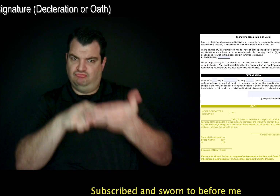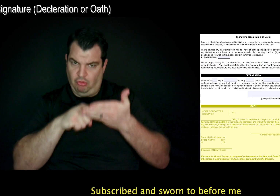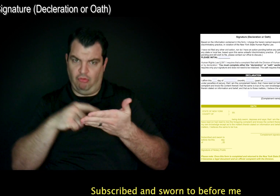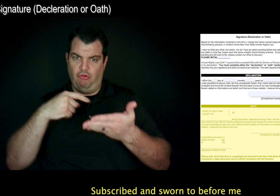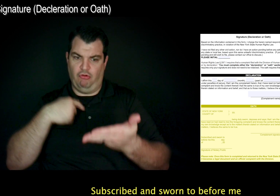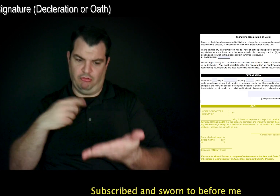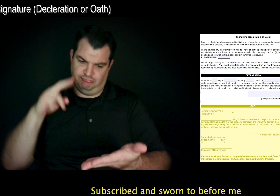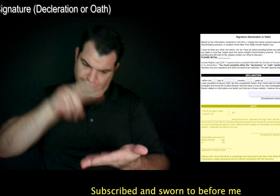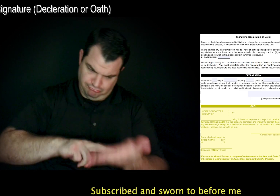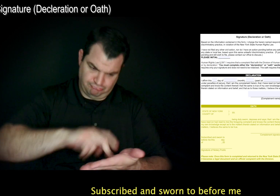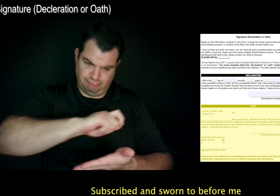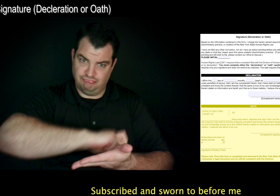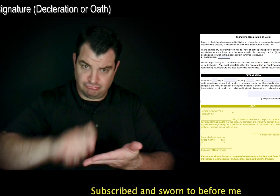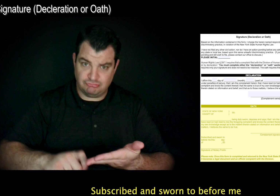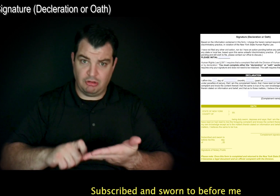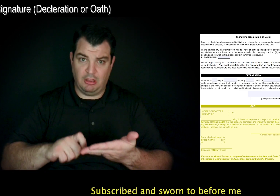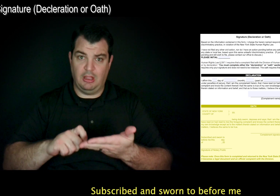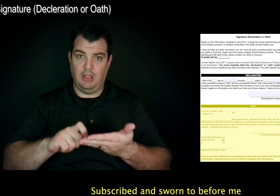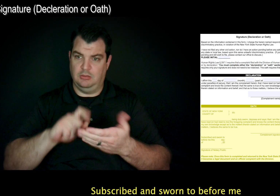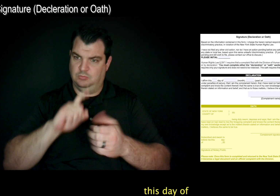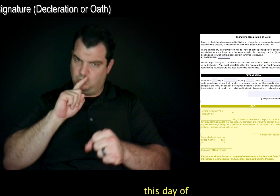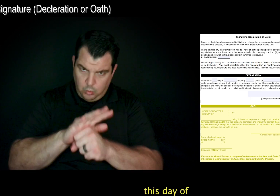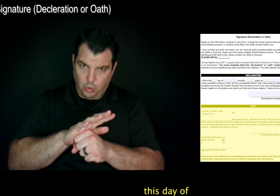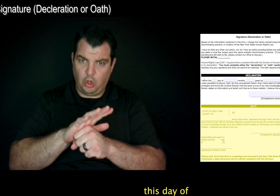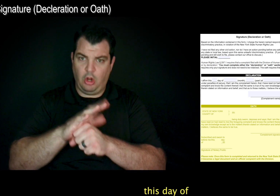Subscribed and sworn to before me this day of